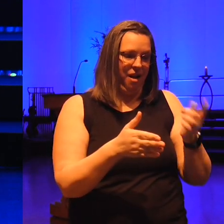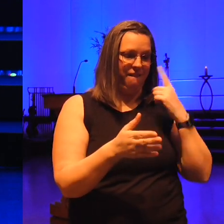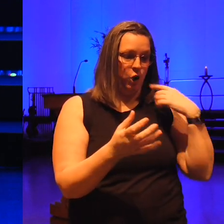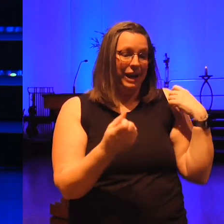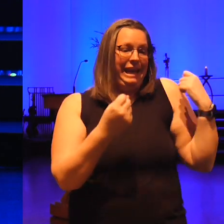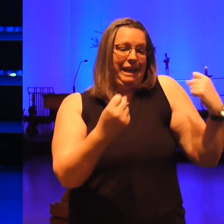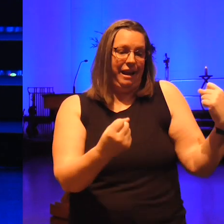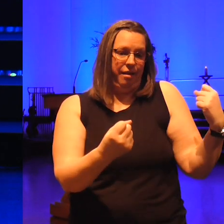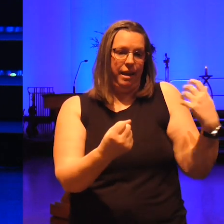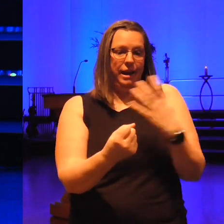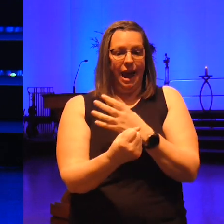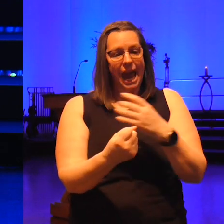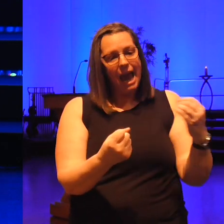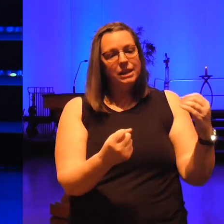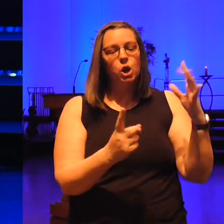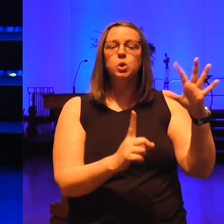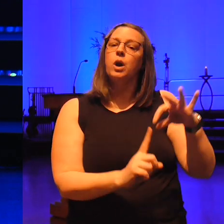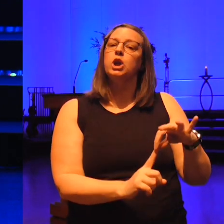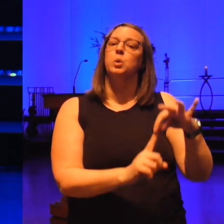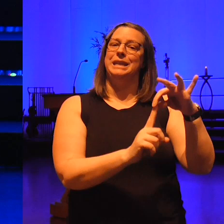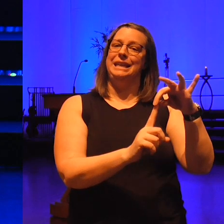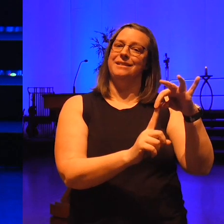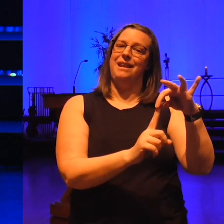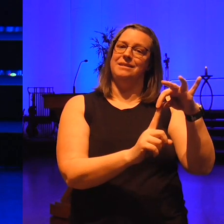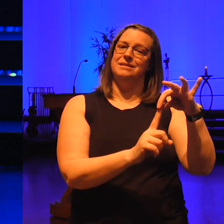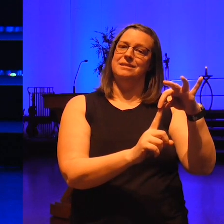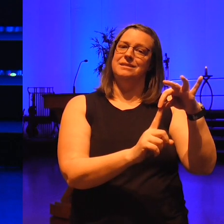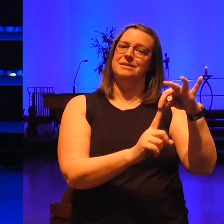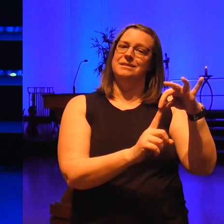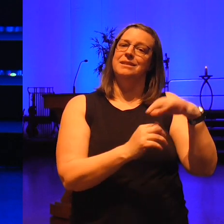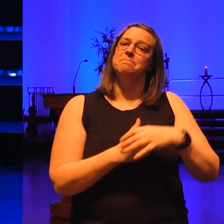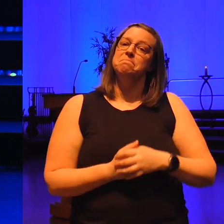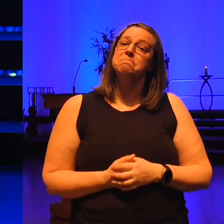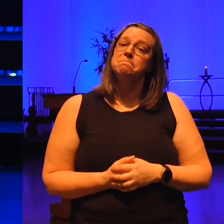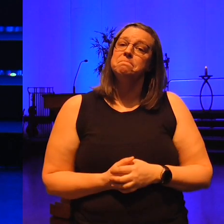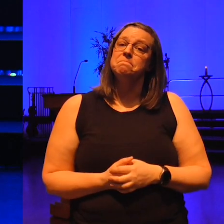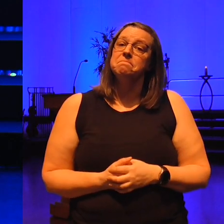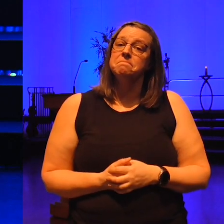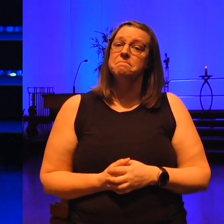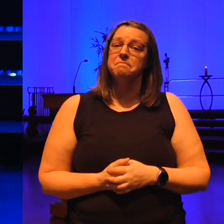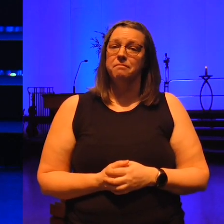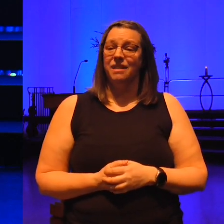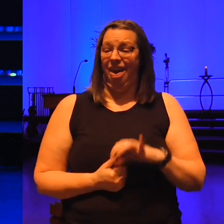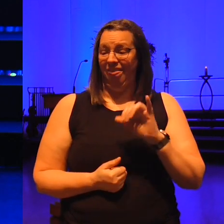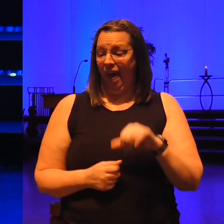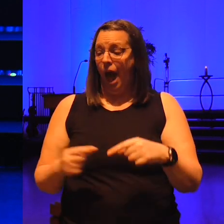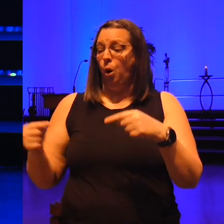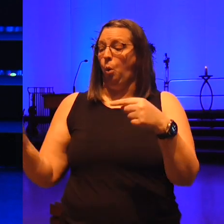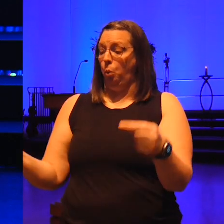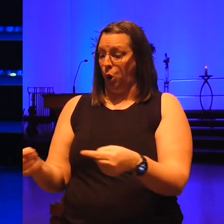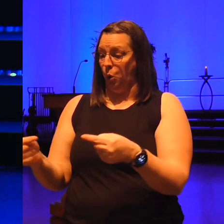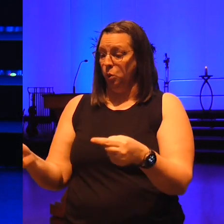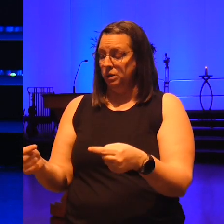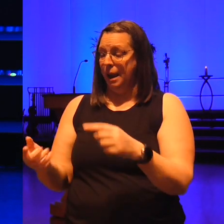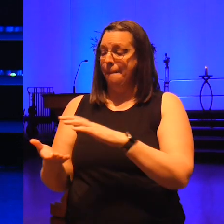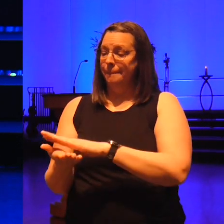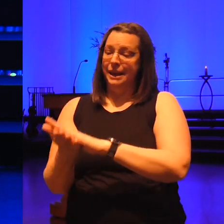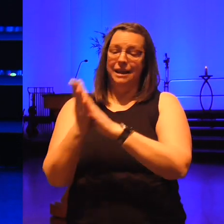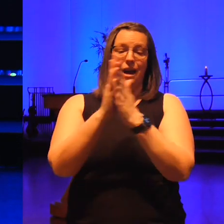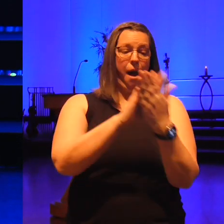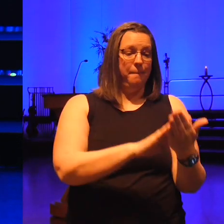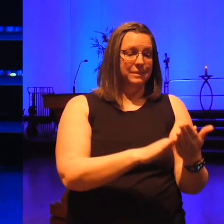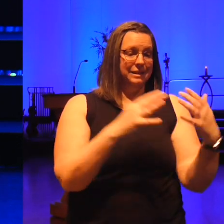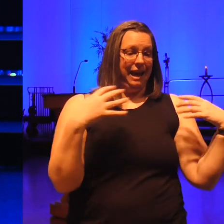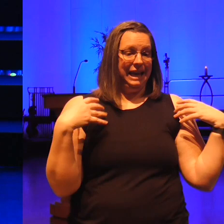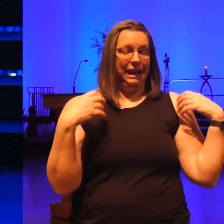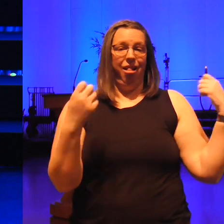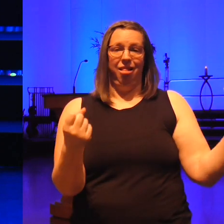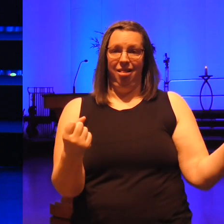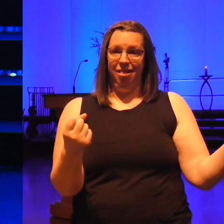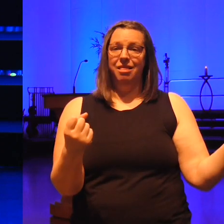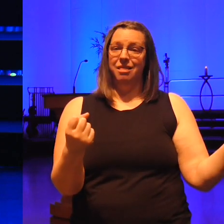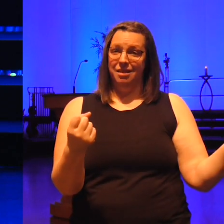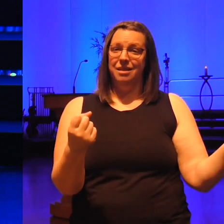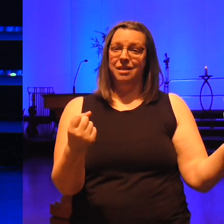uniqueness the very wound becomes the very thing that lets the healing in the wound becomes the